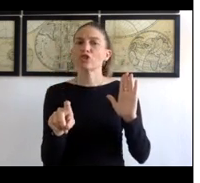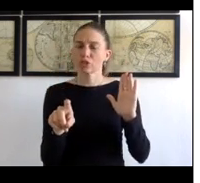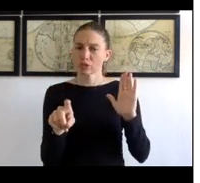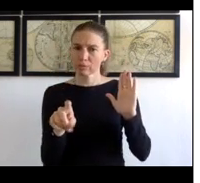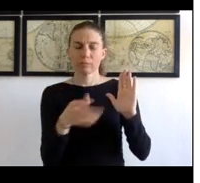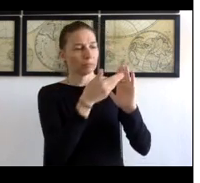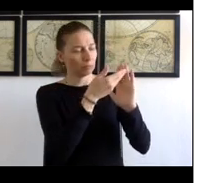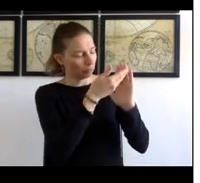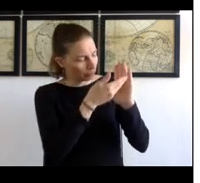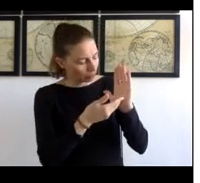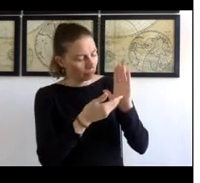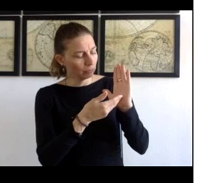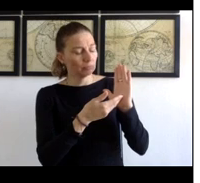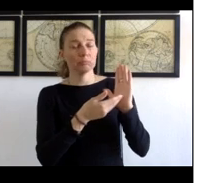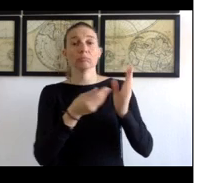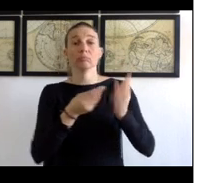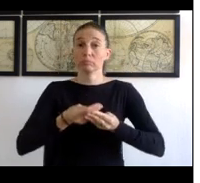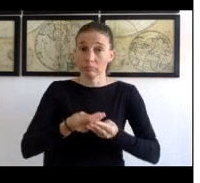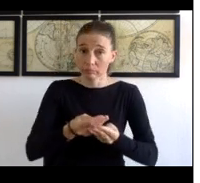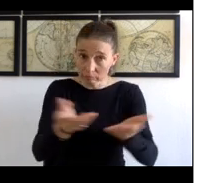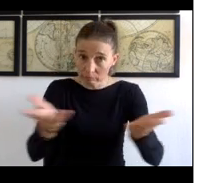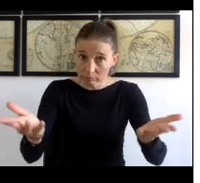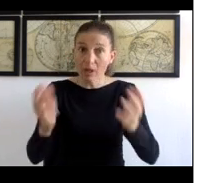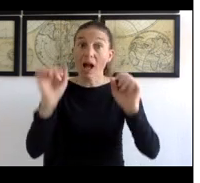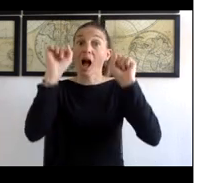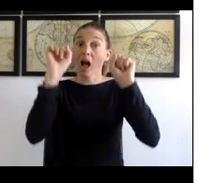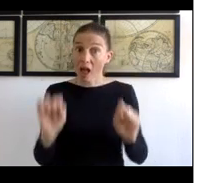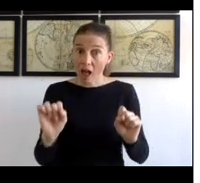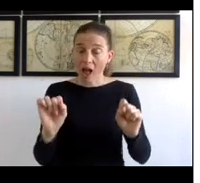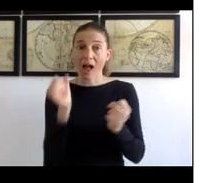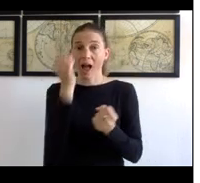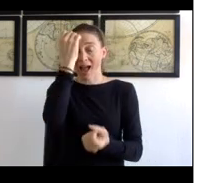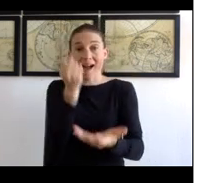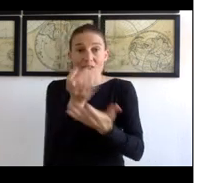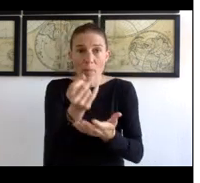for collecting information that is comparable across countries.